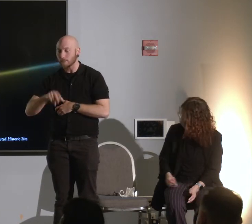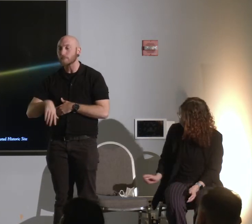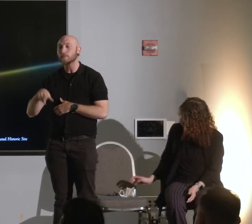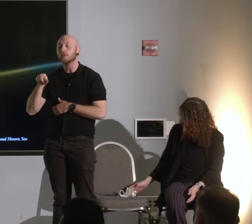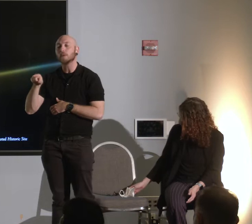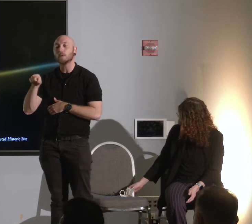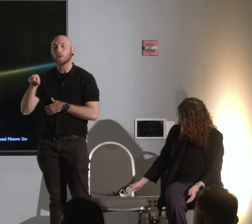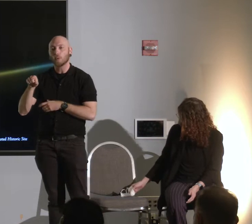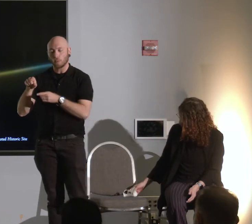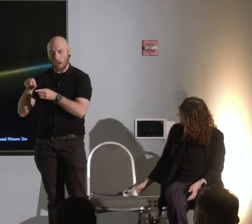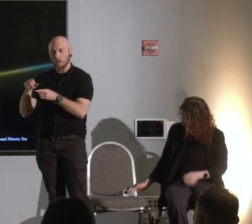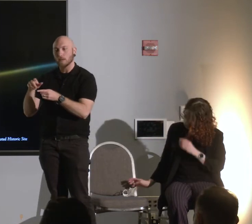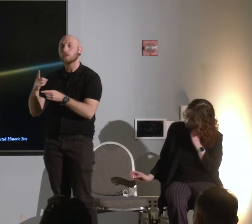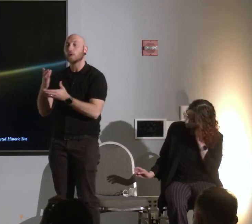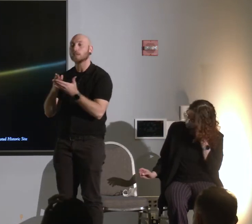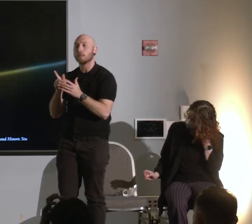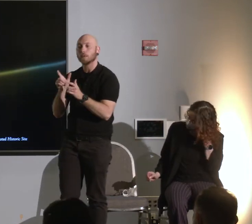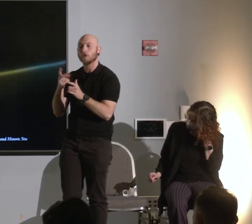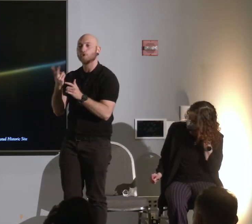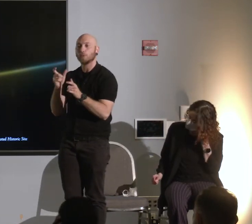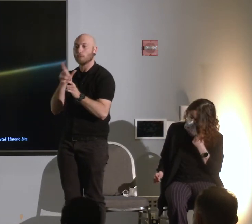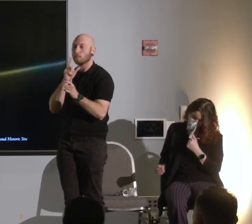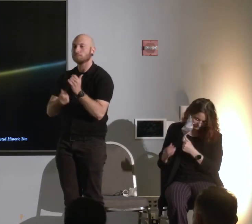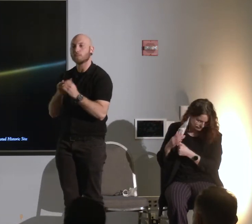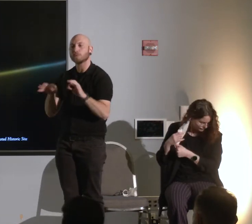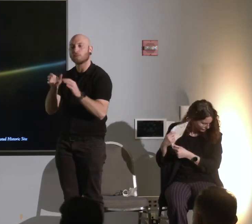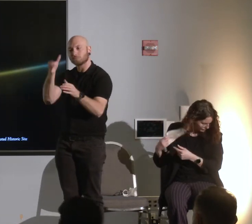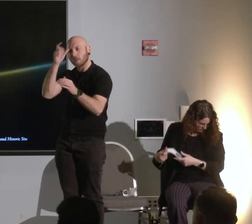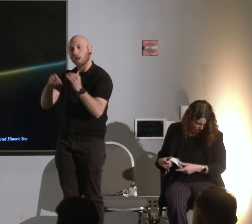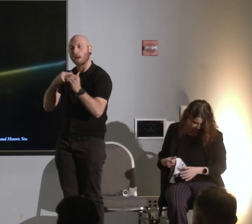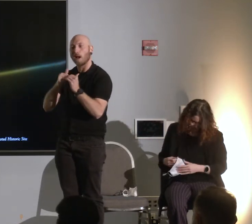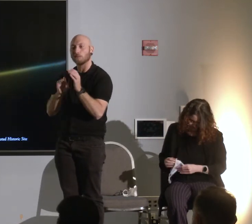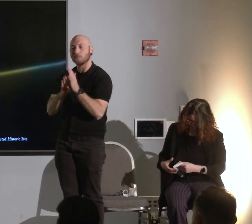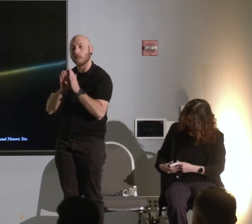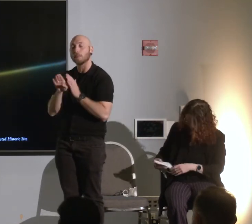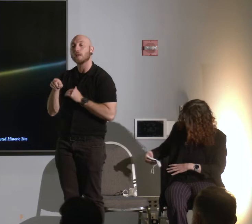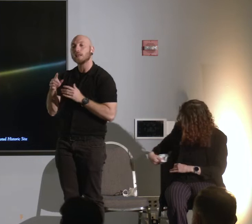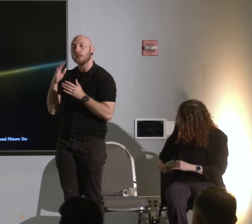the era's leading authority on both horticulture and domestic architecture, had begun promoting a park for